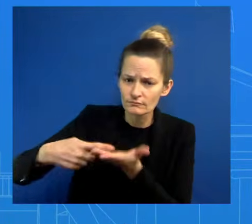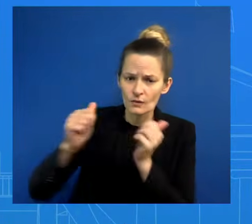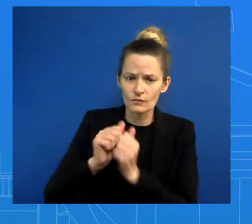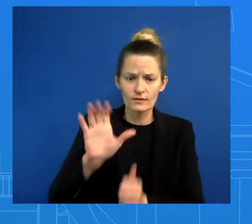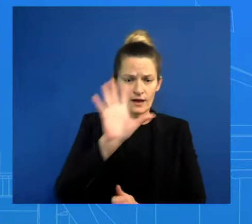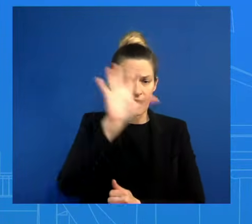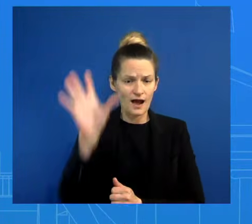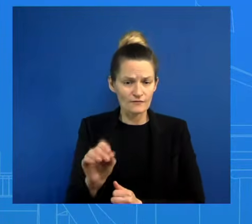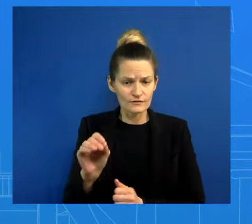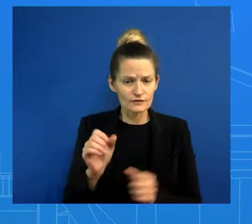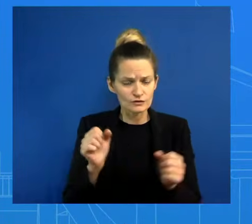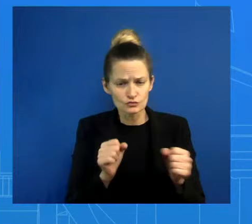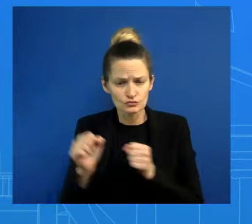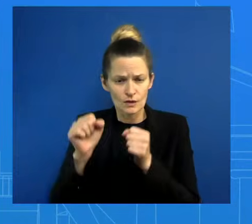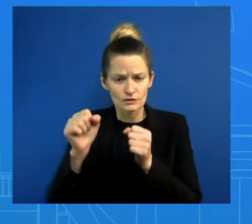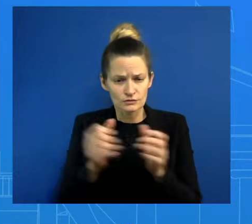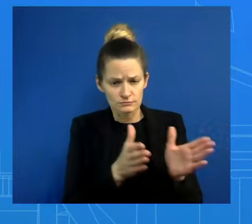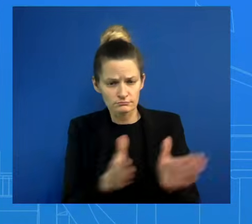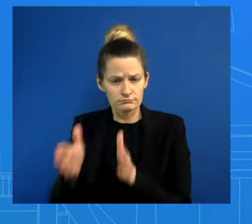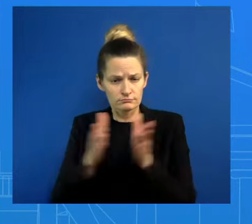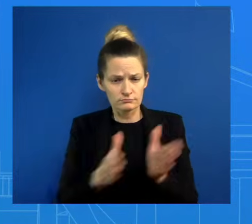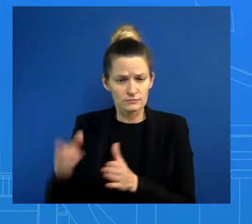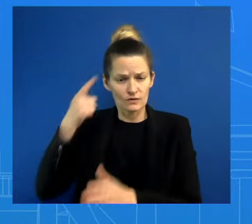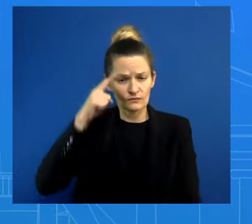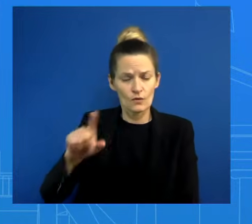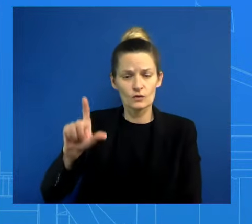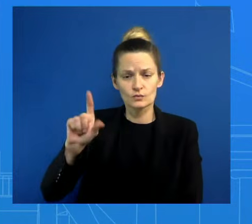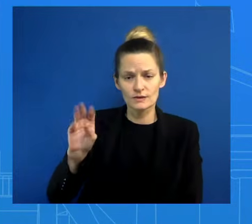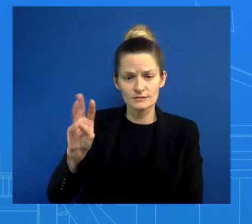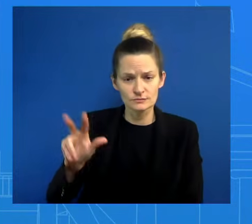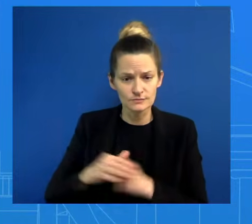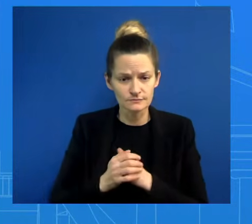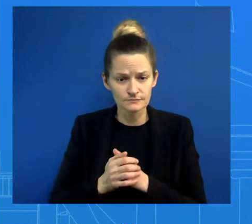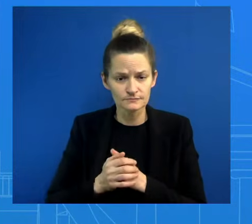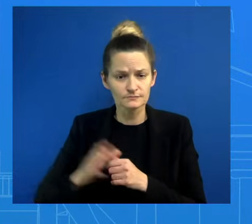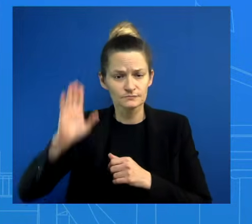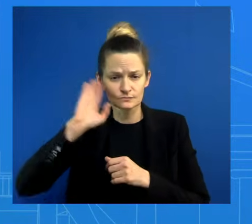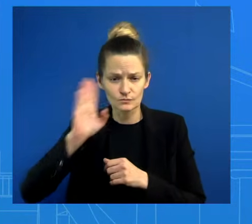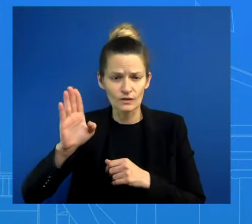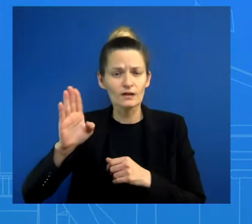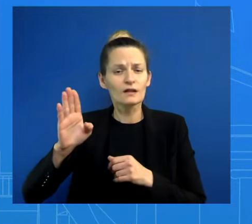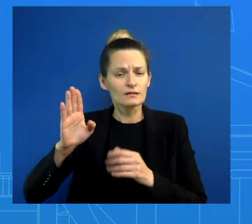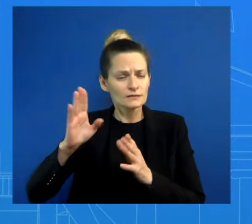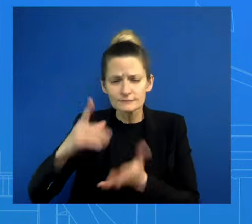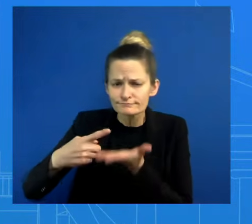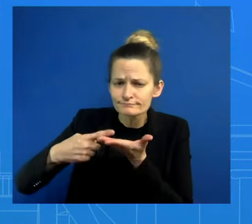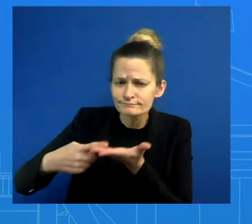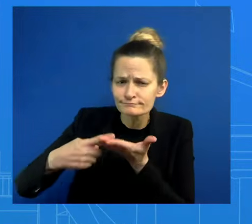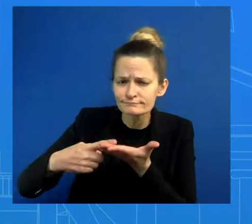and sustainable development based on pan-Africa -- Africa unity, self-determination,